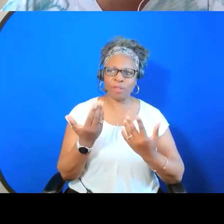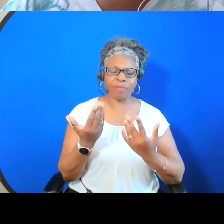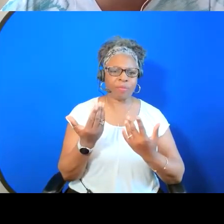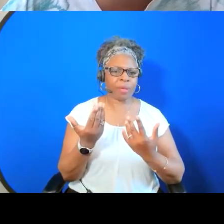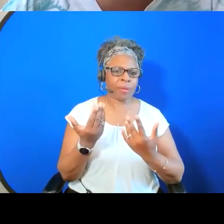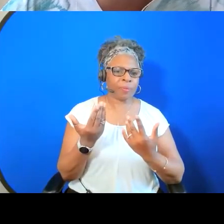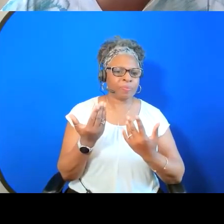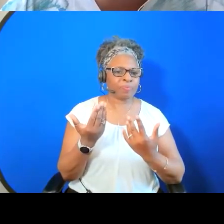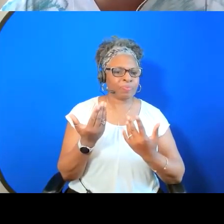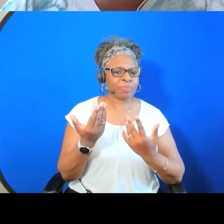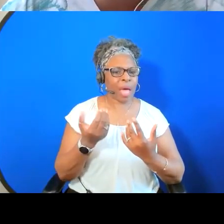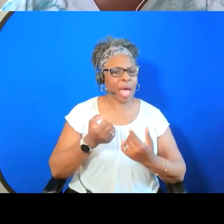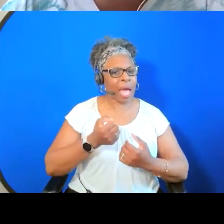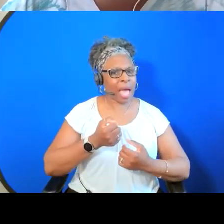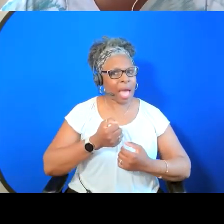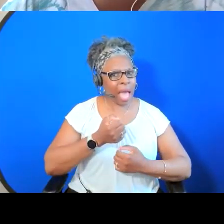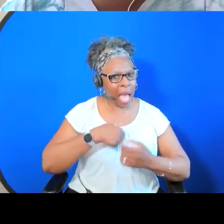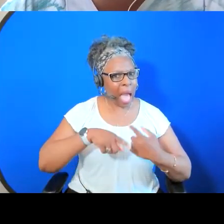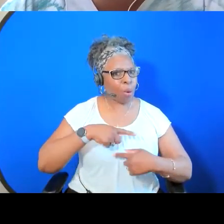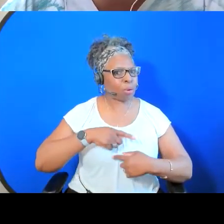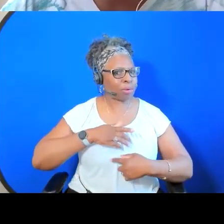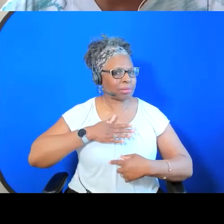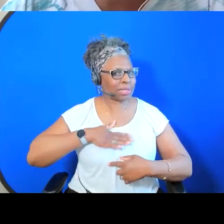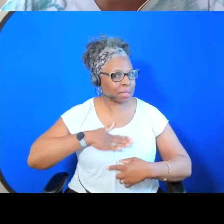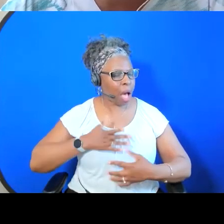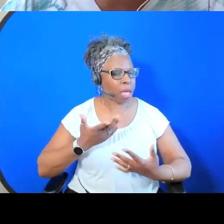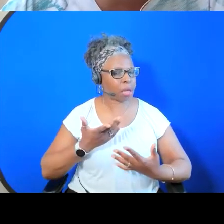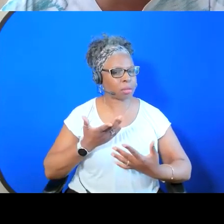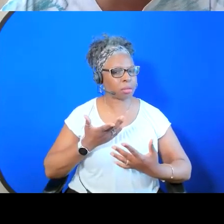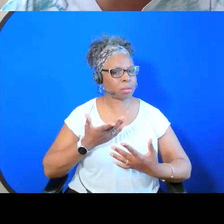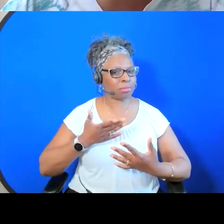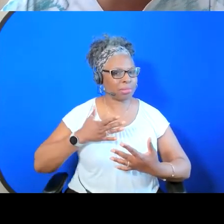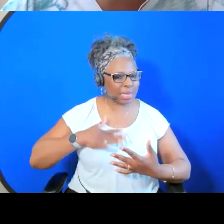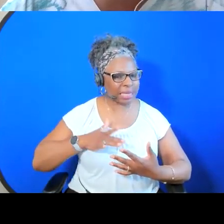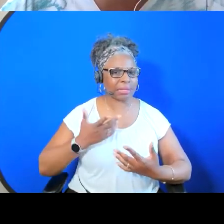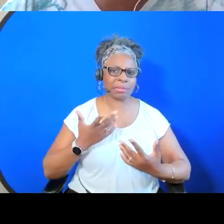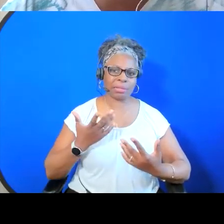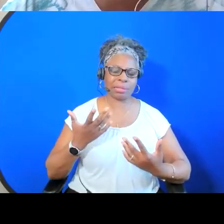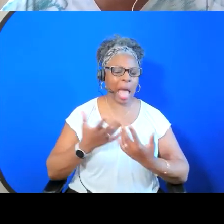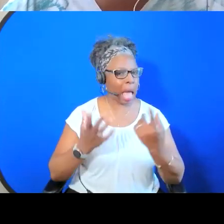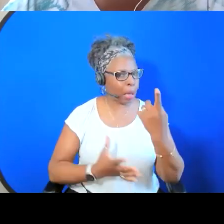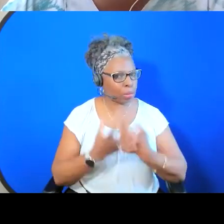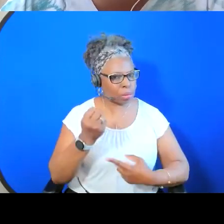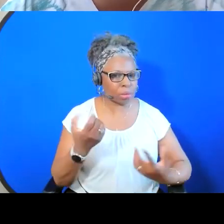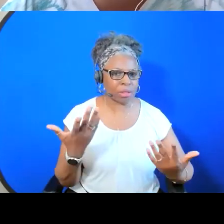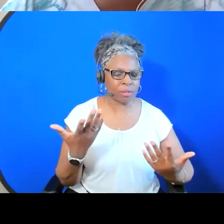what our desires are, and how might how we might get there. And, you know, things emerge, such as, for example, well, actually, our you know,